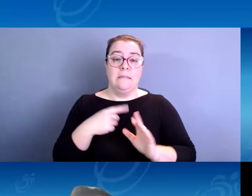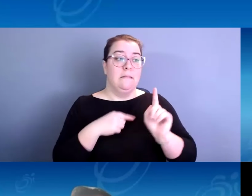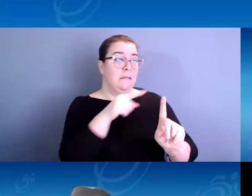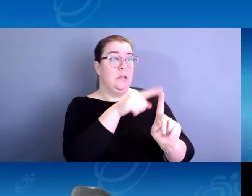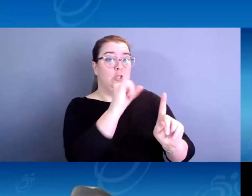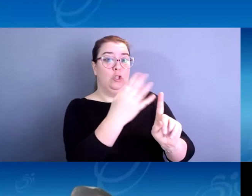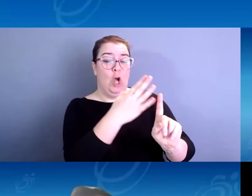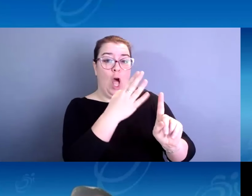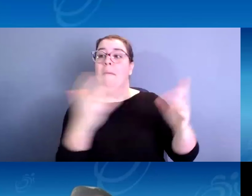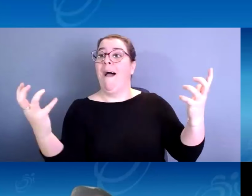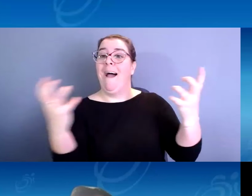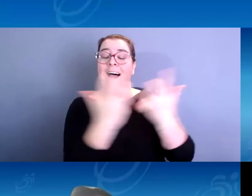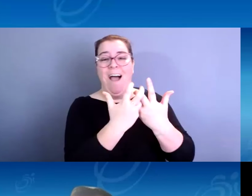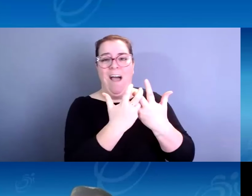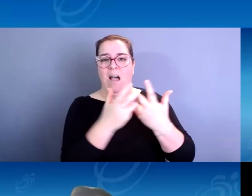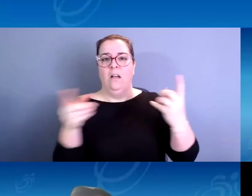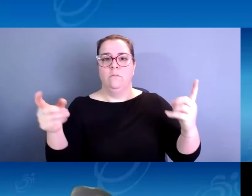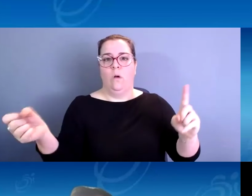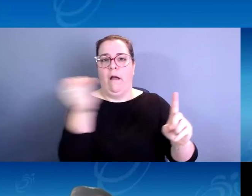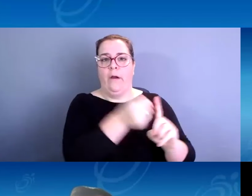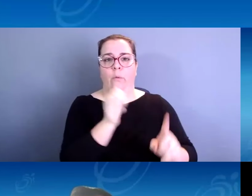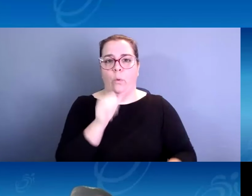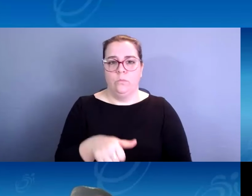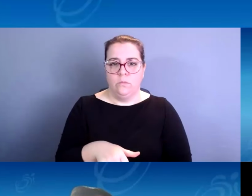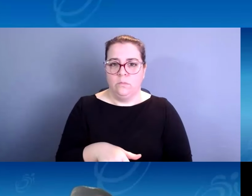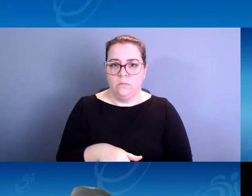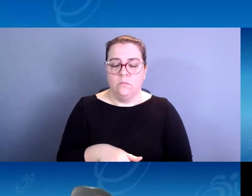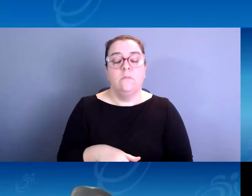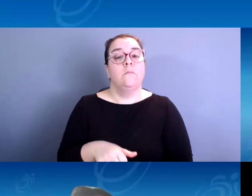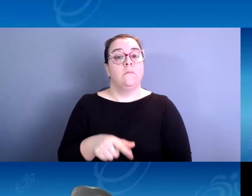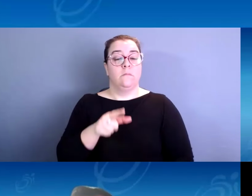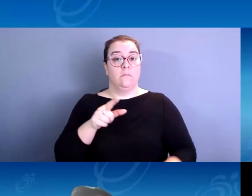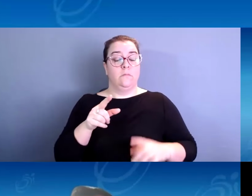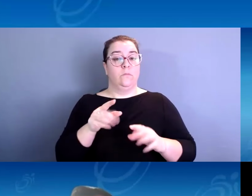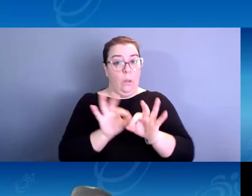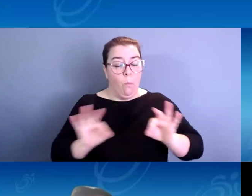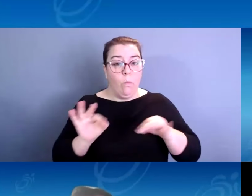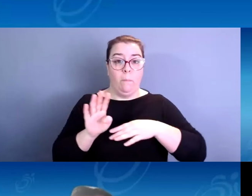So I think a really important thing that organizations can do to identify and break down